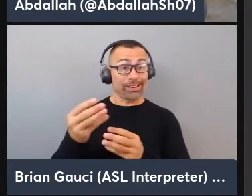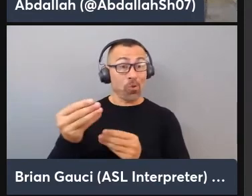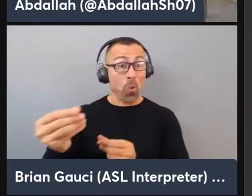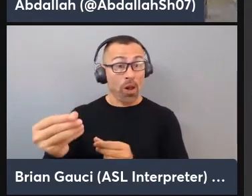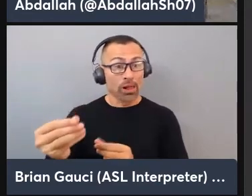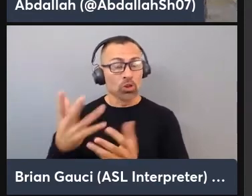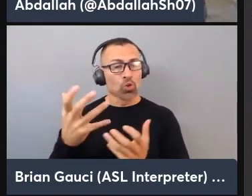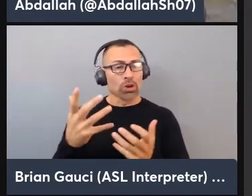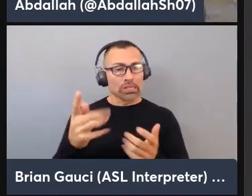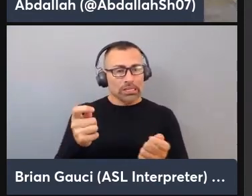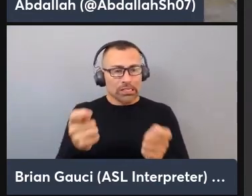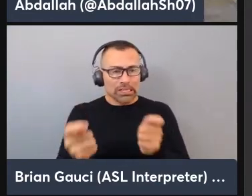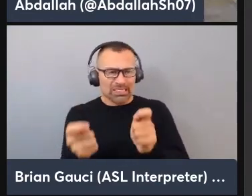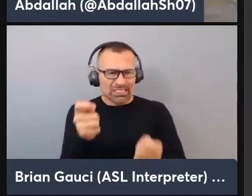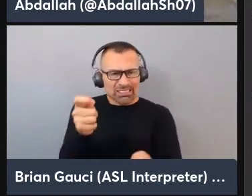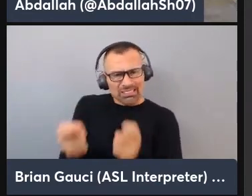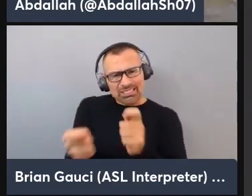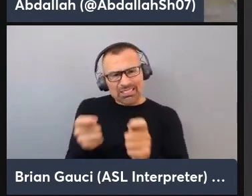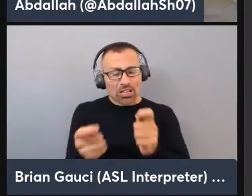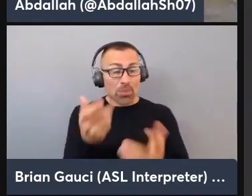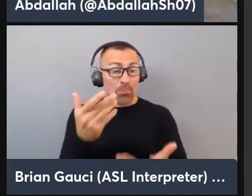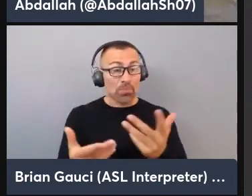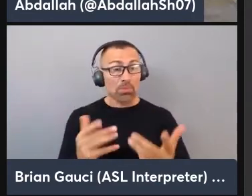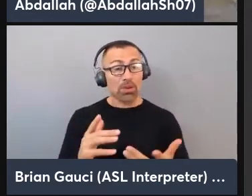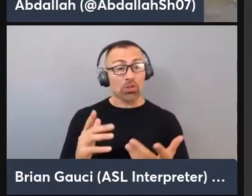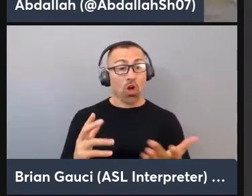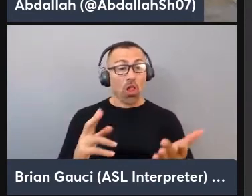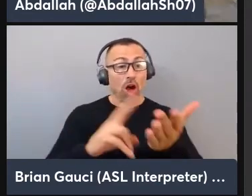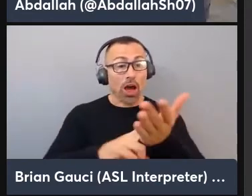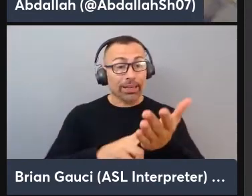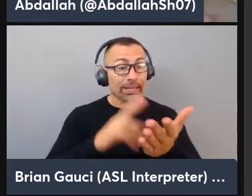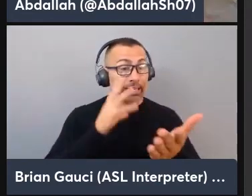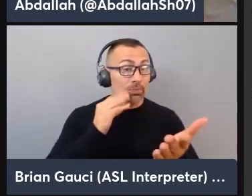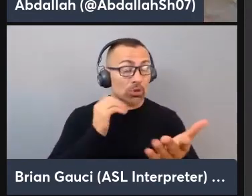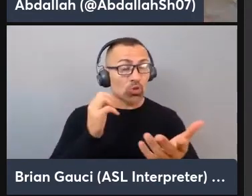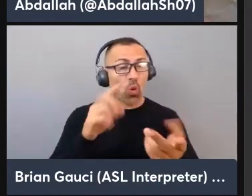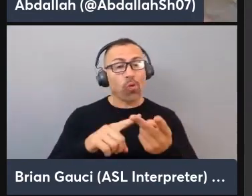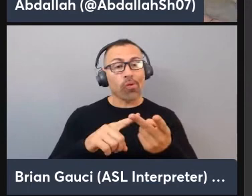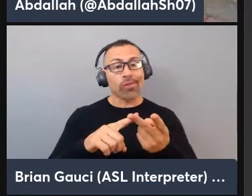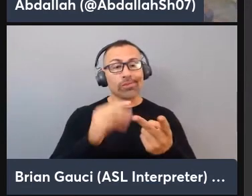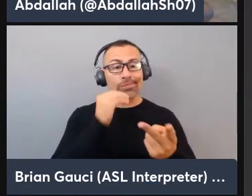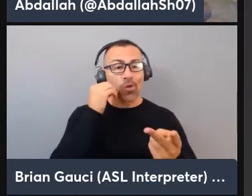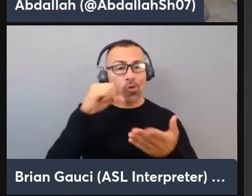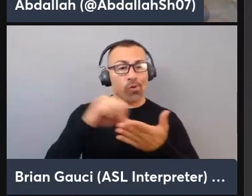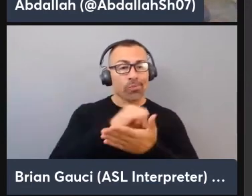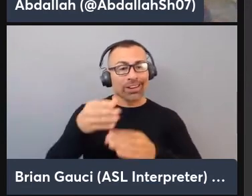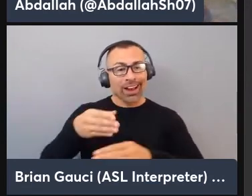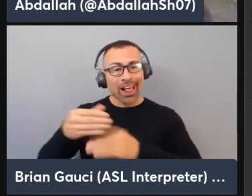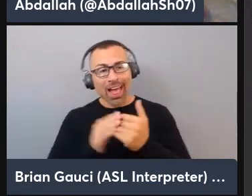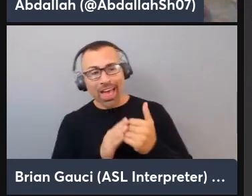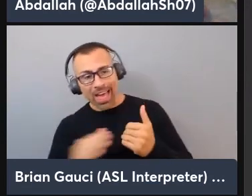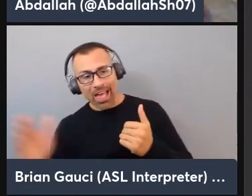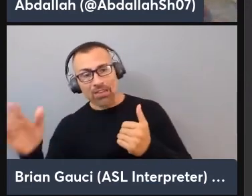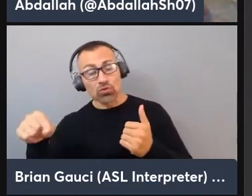to maybe the login experience, maybe after the homepage, then it becomes a lot easier for you to be able to do that.